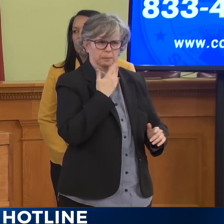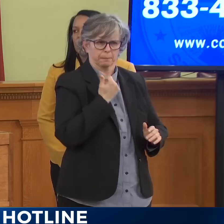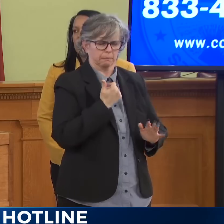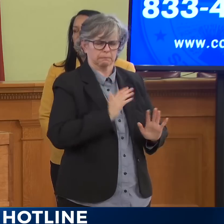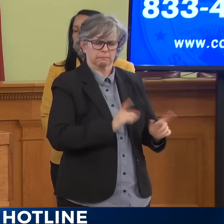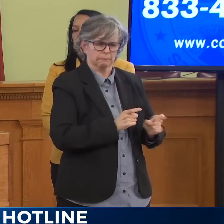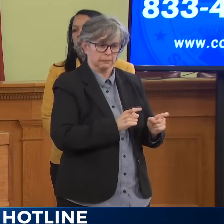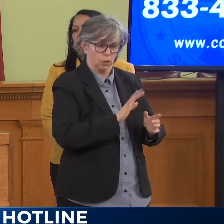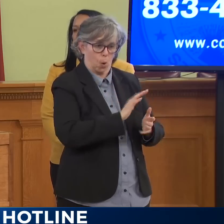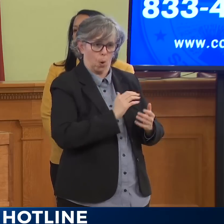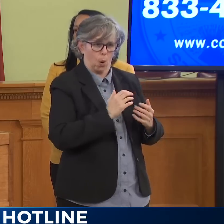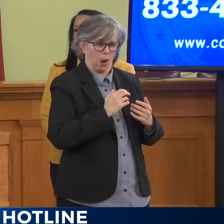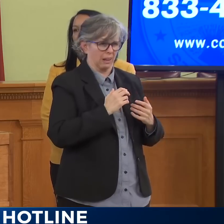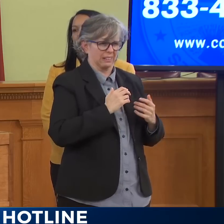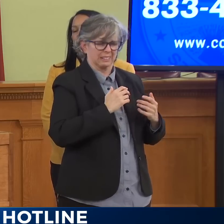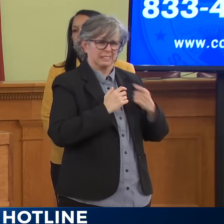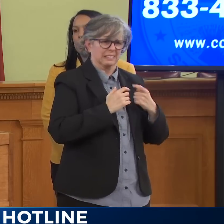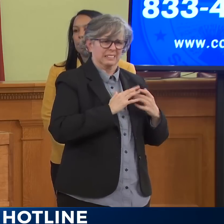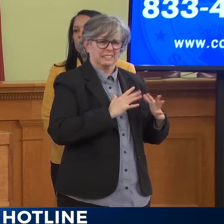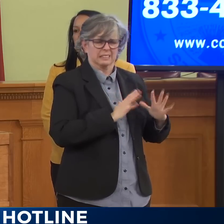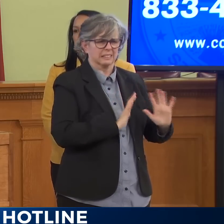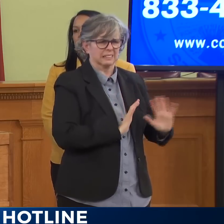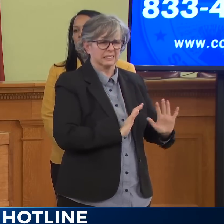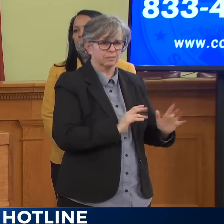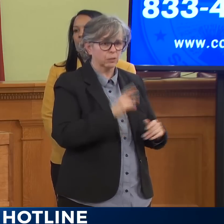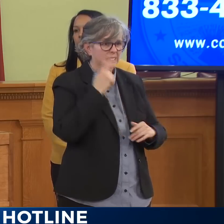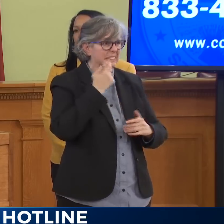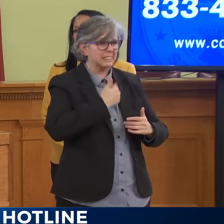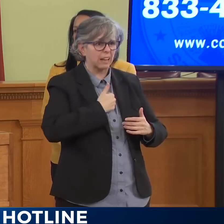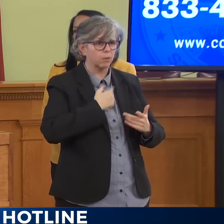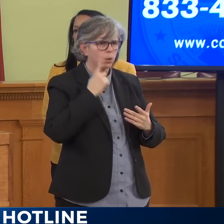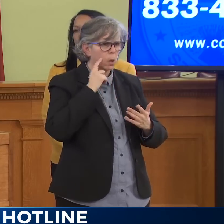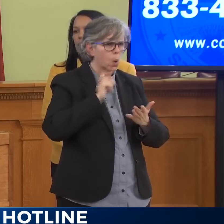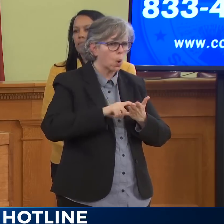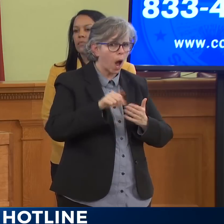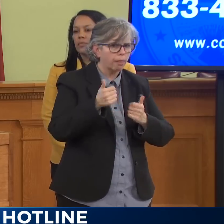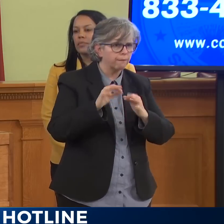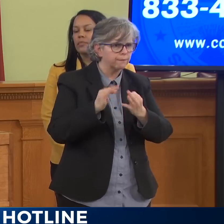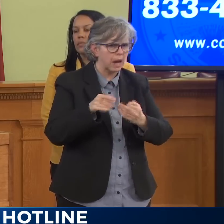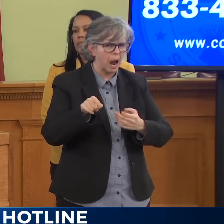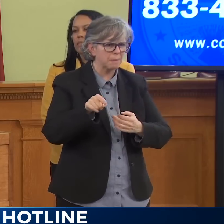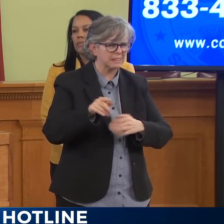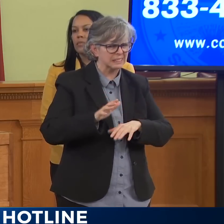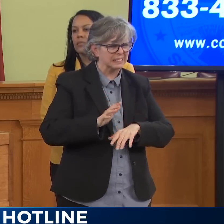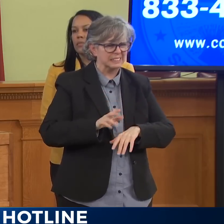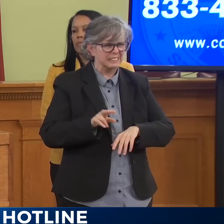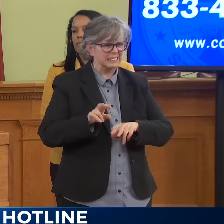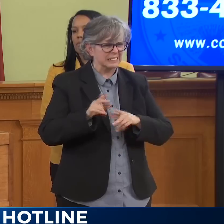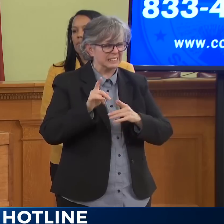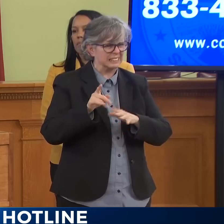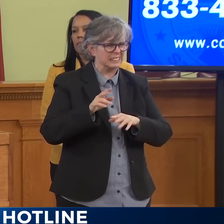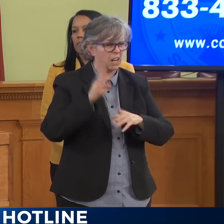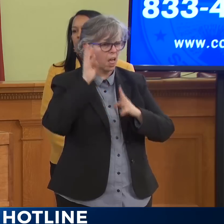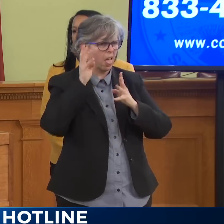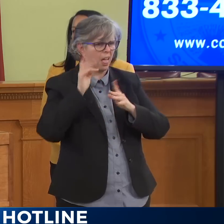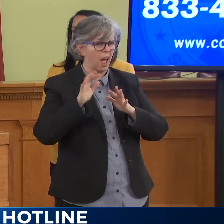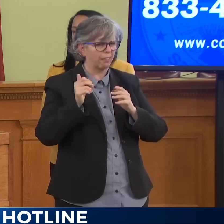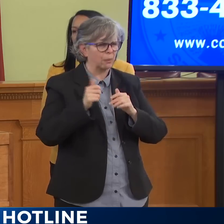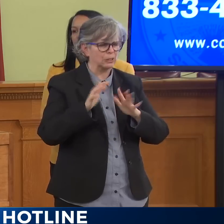MANAGE THE ANXIETY TO ESCAPE A LITTLE BIT. THAT IS ANOTHER SIGN YOU'RE NOT HEADING IN THE RIGHT DIRECTION WITH STRESS AND ANXIETY